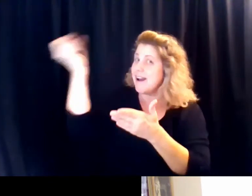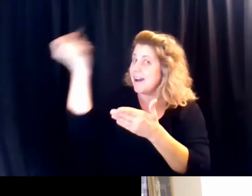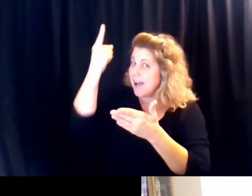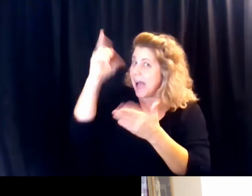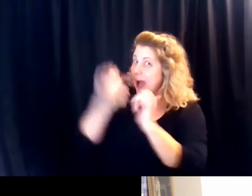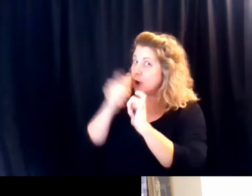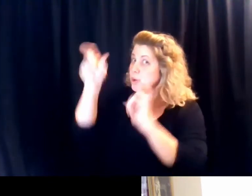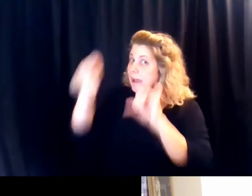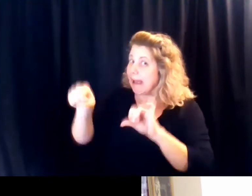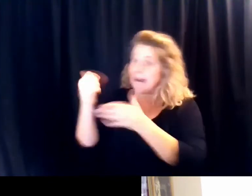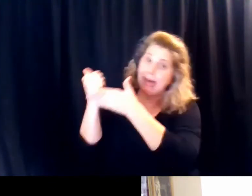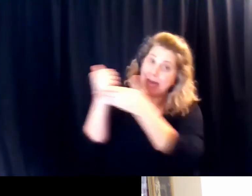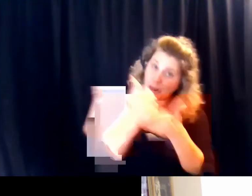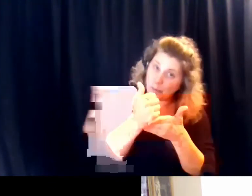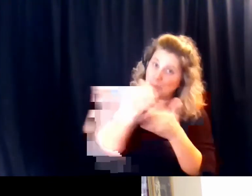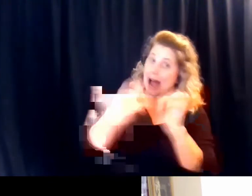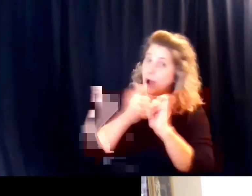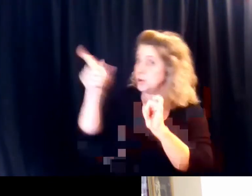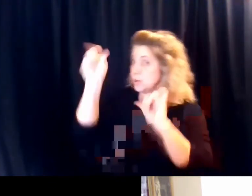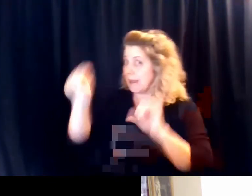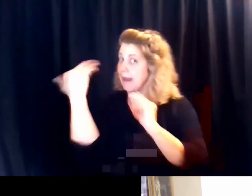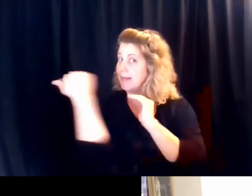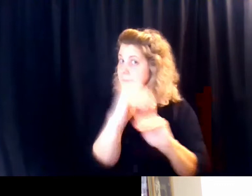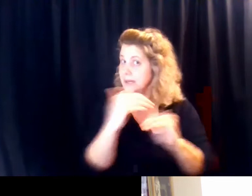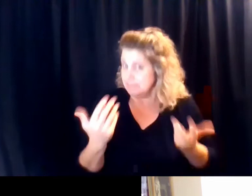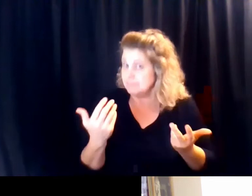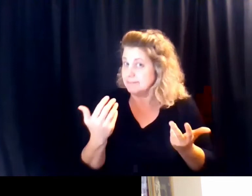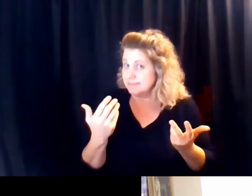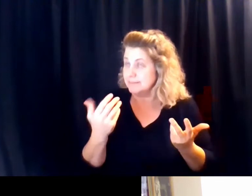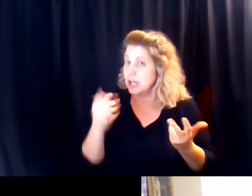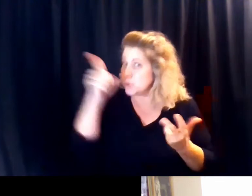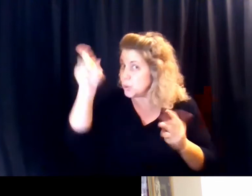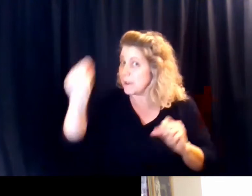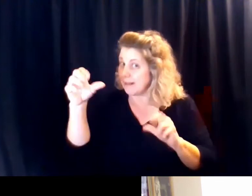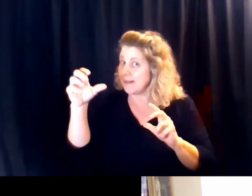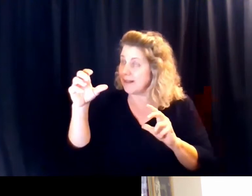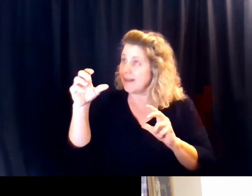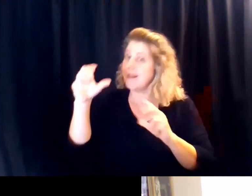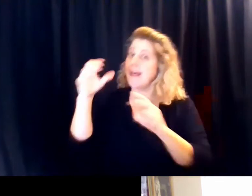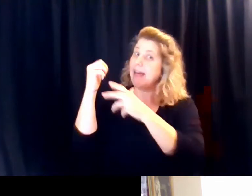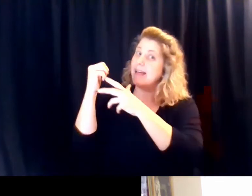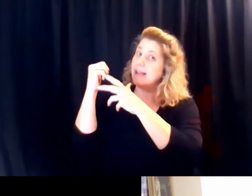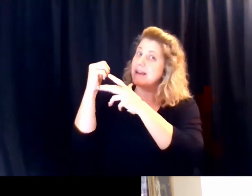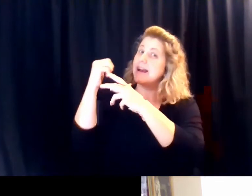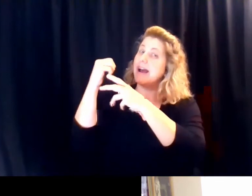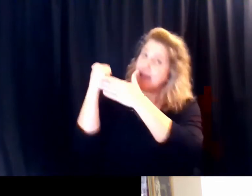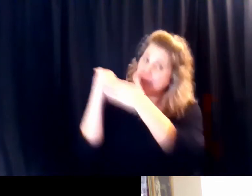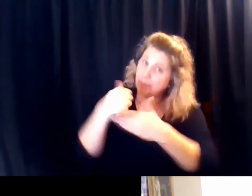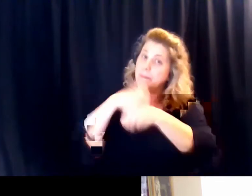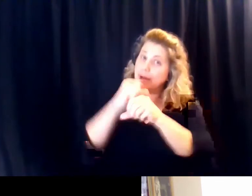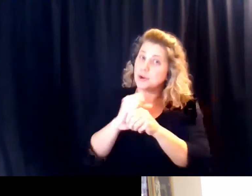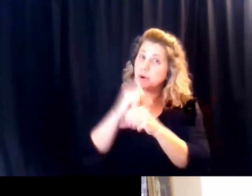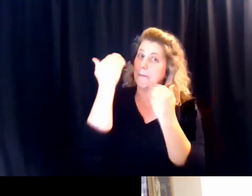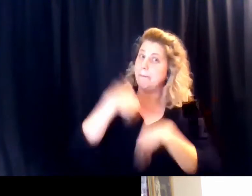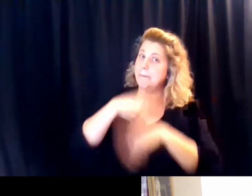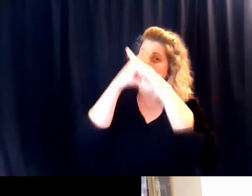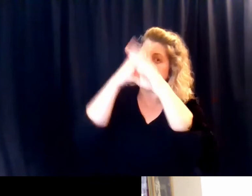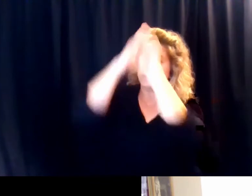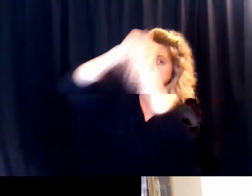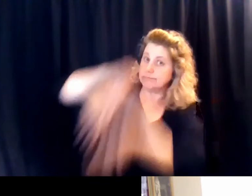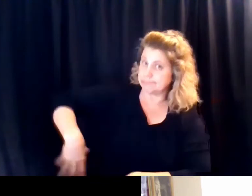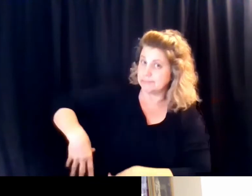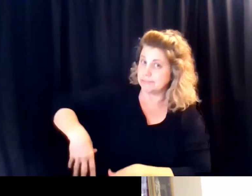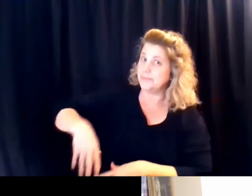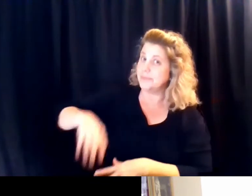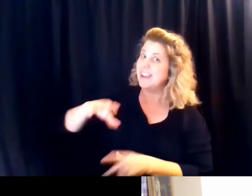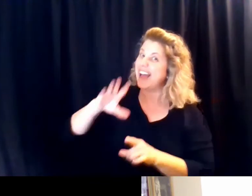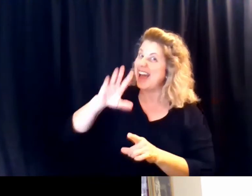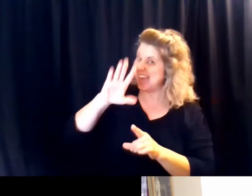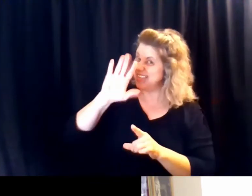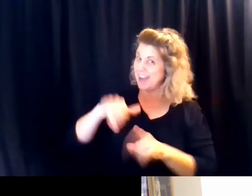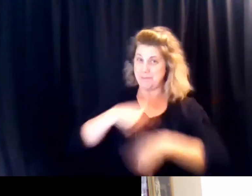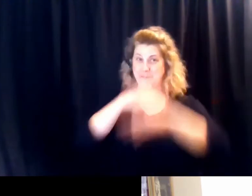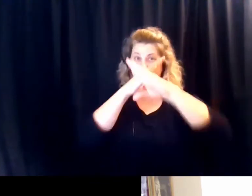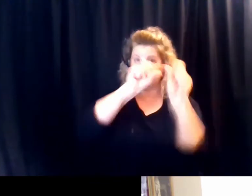Judith Heumann: A disability as a result of aging and may need assistance in their home or to be around the community. They need to understand that what we're fighting for is not just for us.